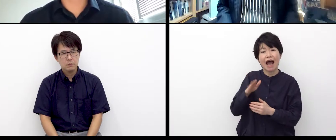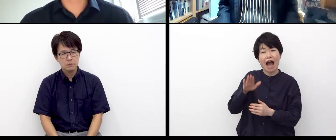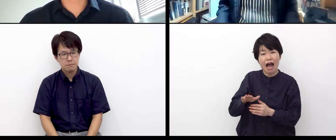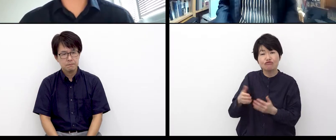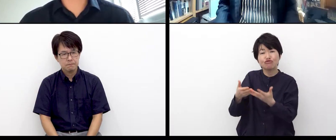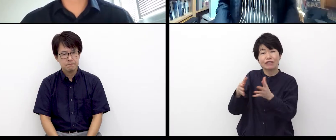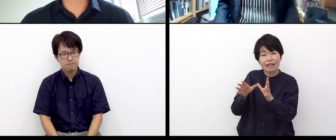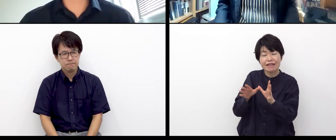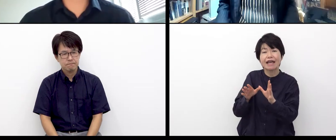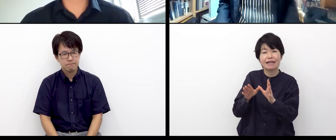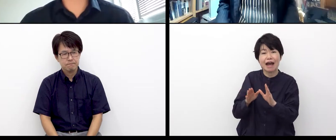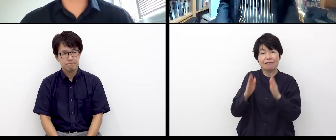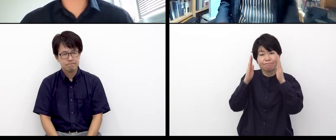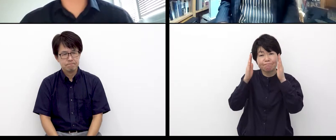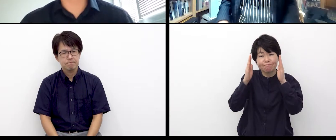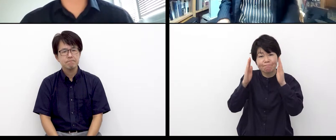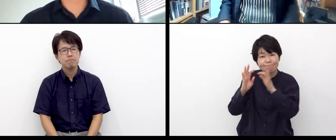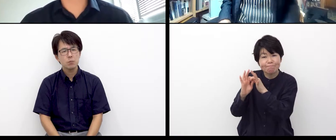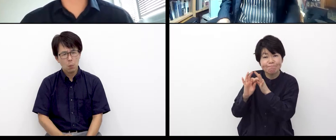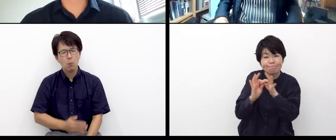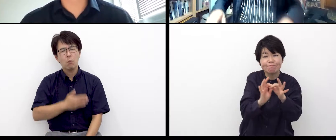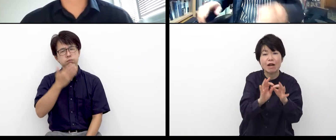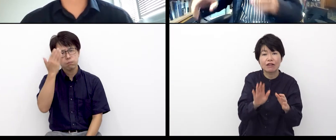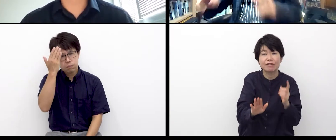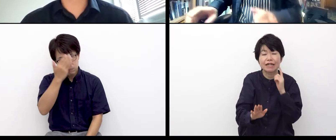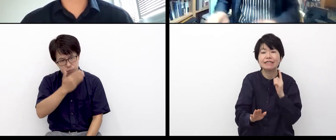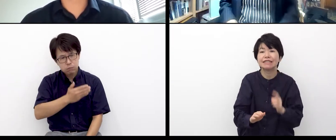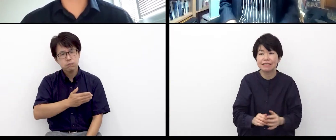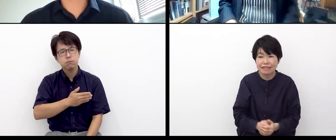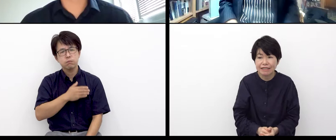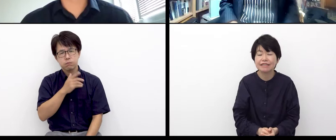since long ago, and I don’t think we have more and more new organizations